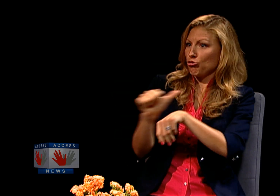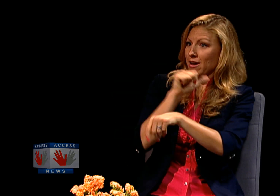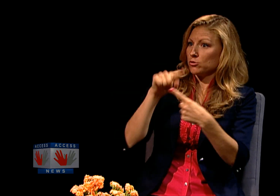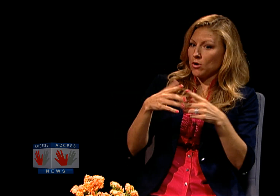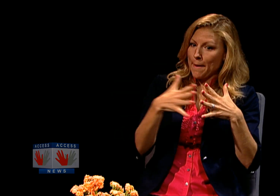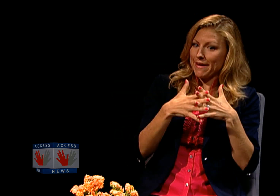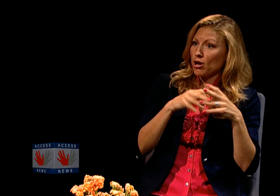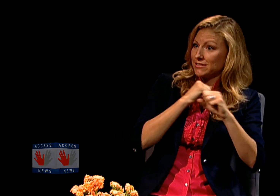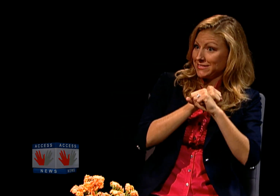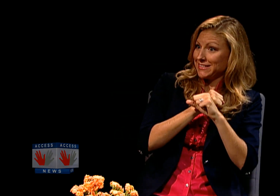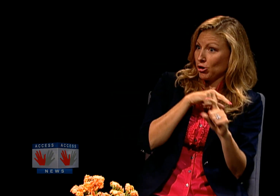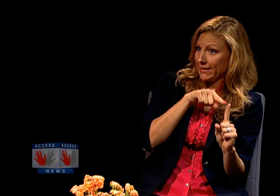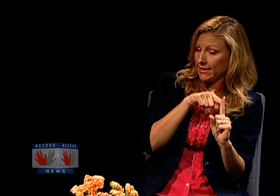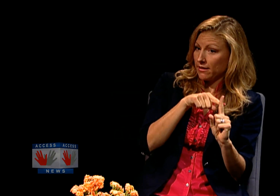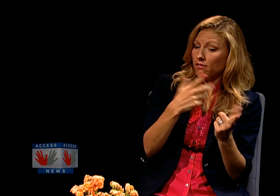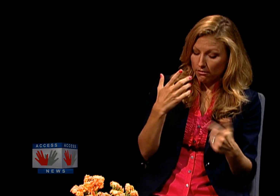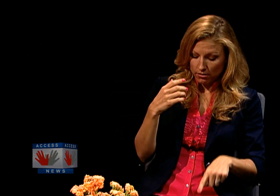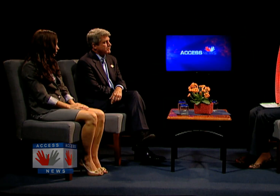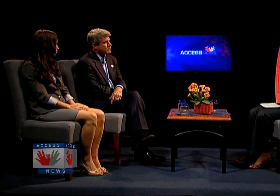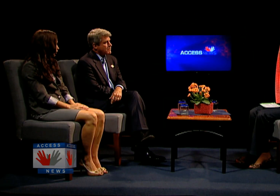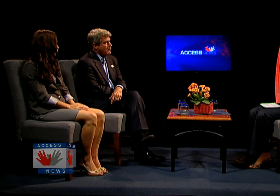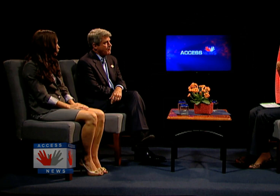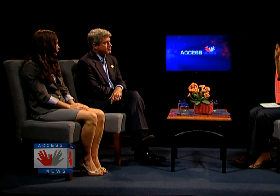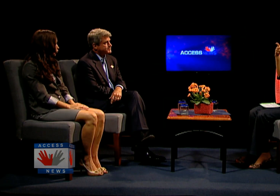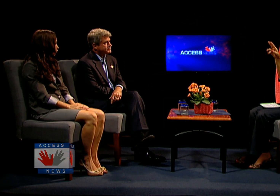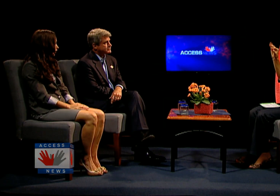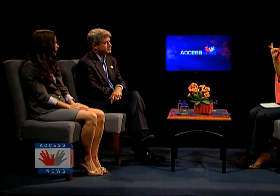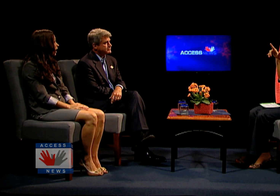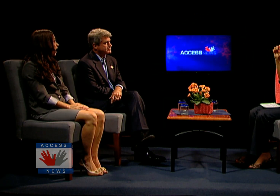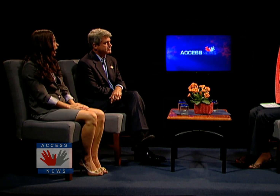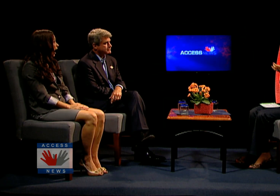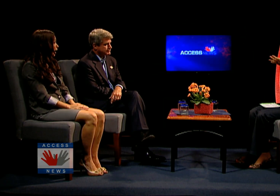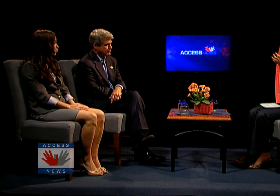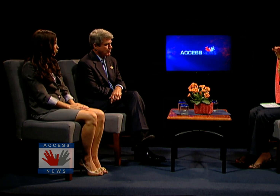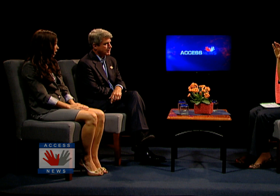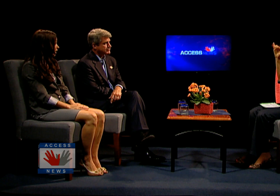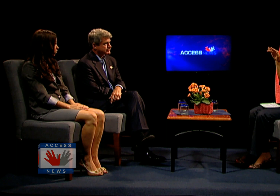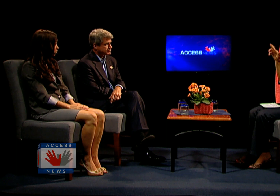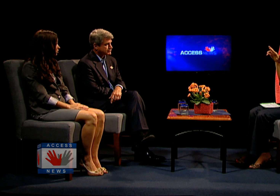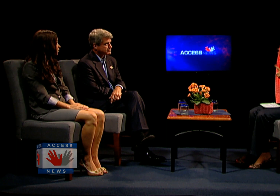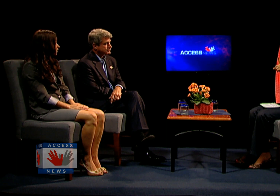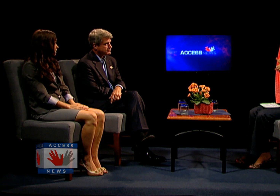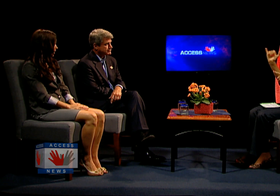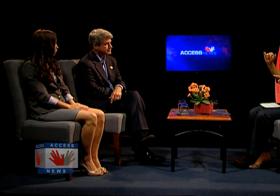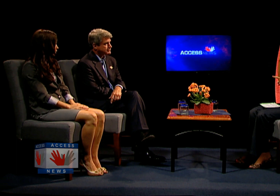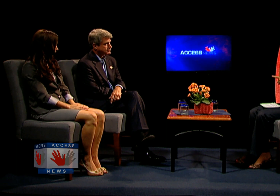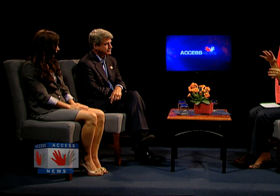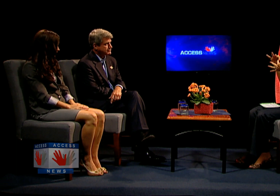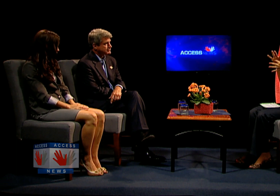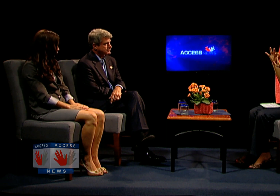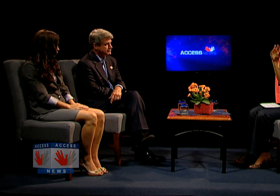WHAT DO YOU THINK IS A GREATER THREAT TO THE AMERICAN SECURITY, HIGH PROFILE CYBER ATTACKS LIKE THE ONE'S